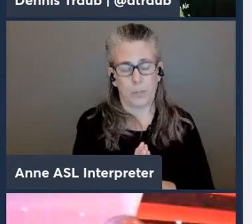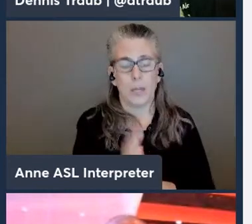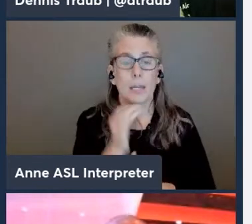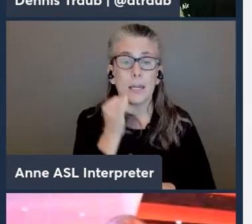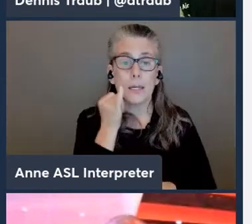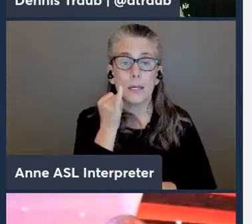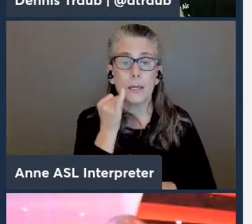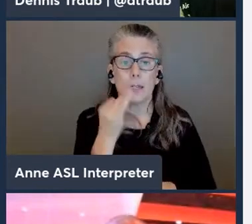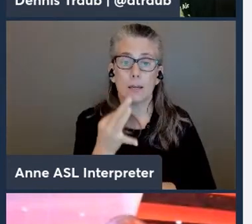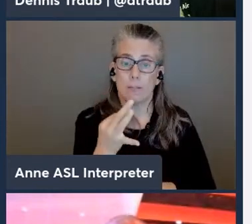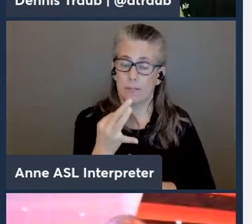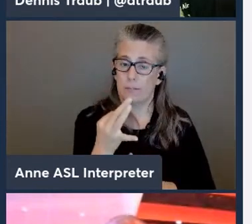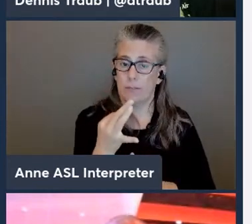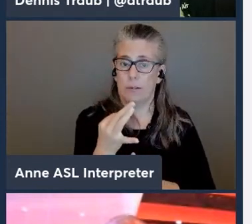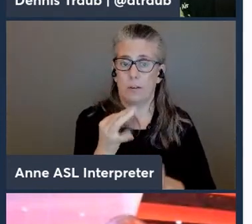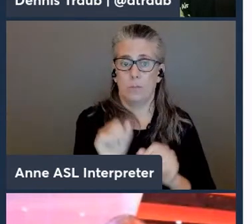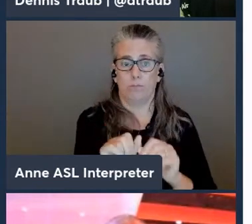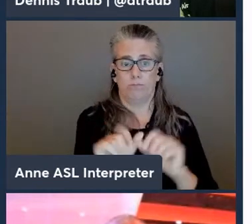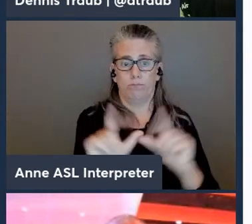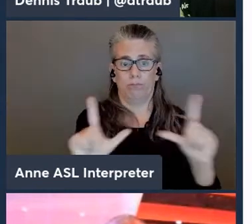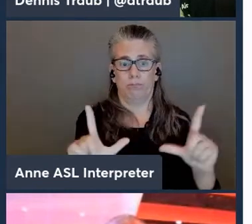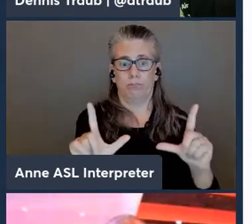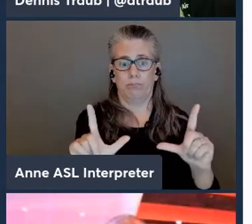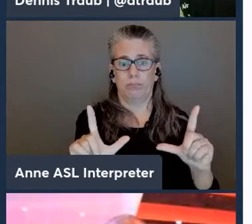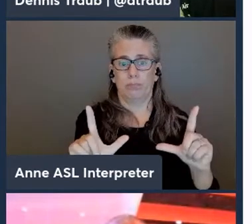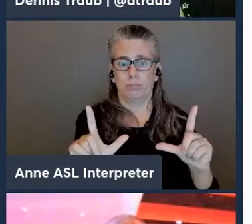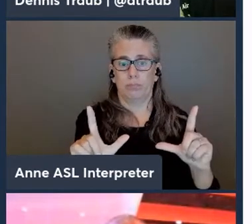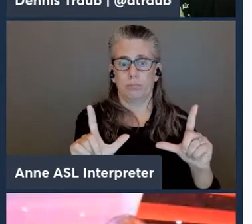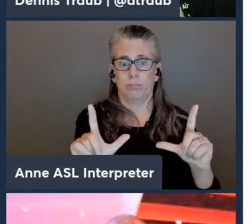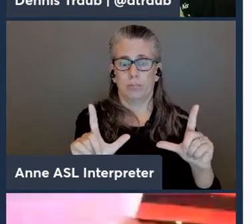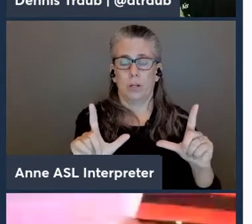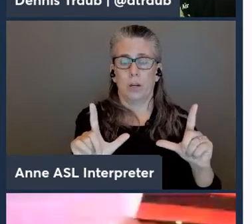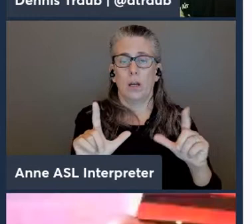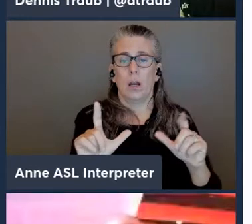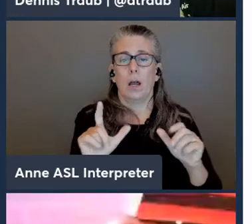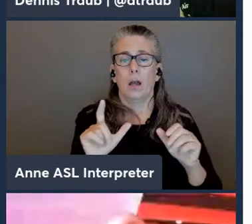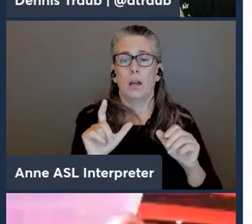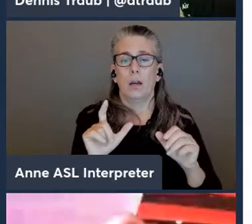and store some secrets or sorta set up rotation for secrets,